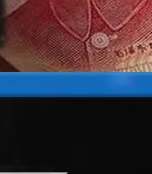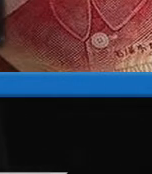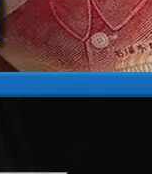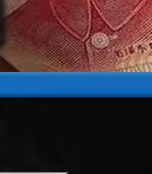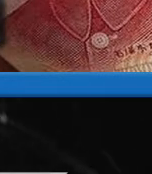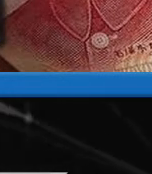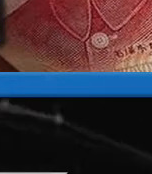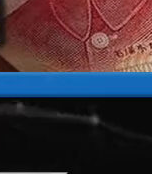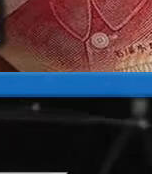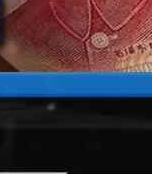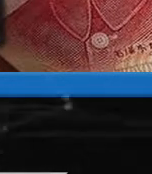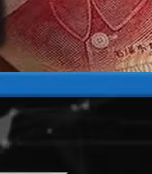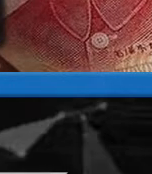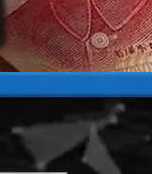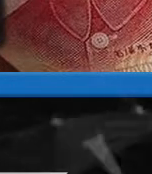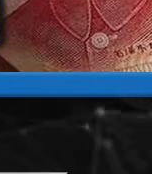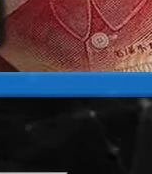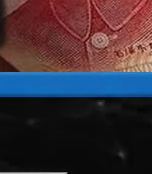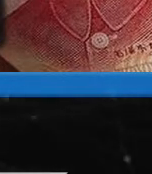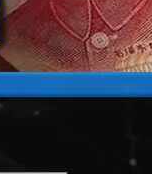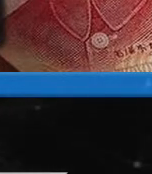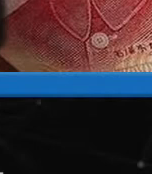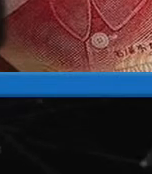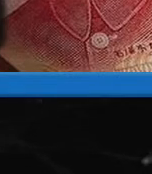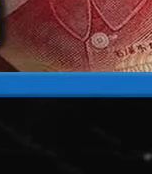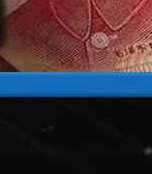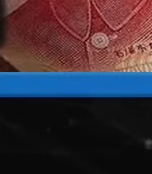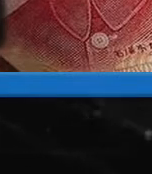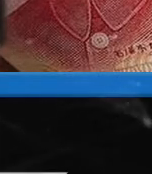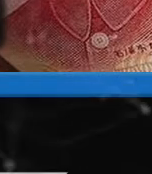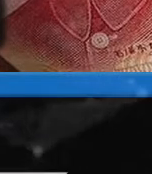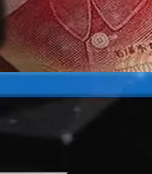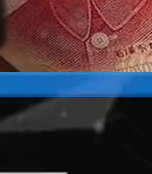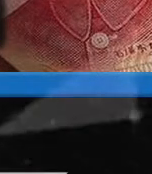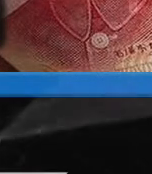The conference of the President Andres Manuel Lopez Obrador in 5 minutes or less